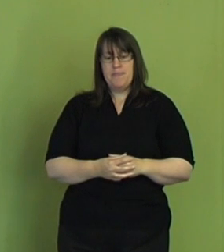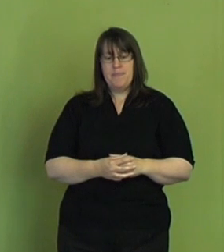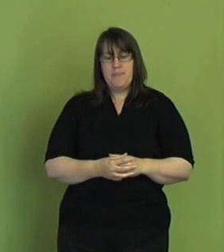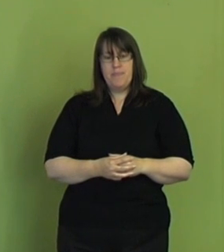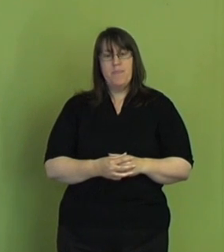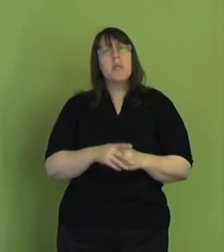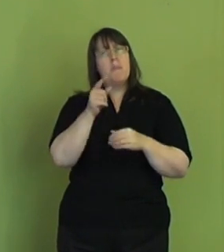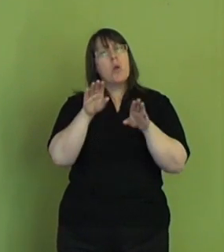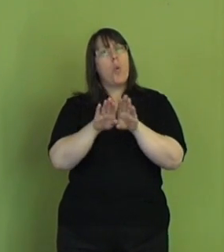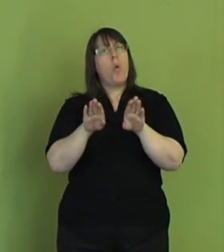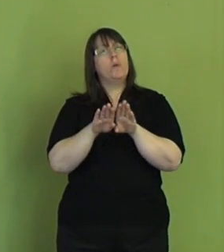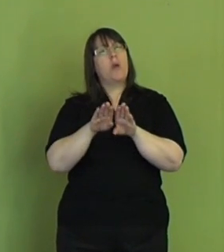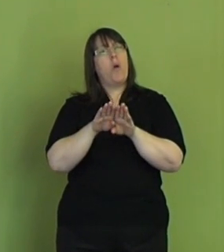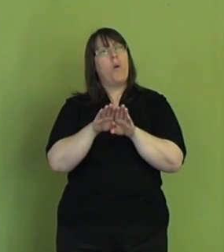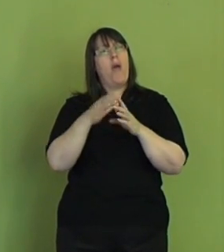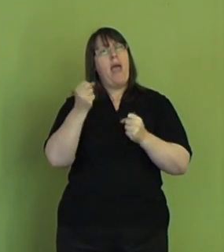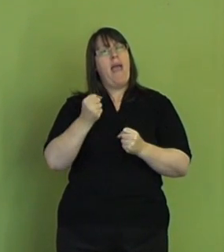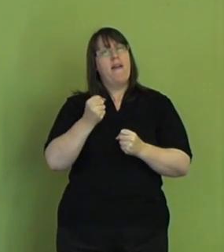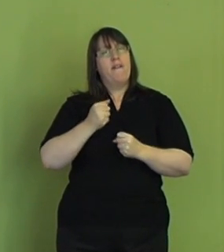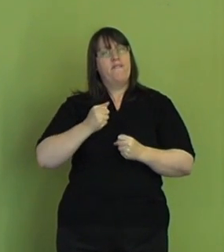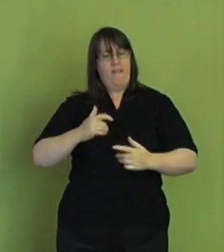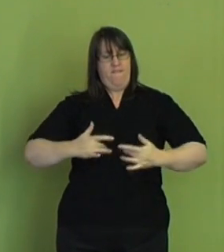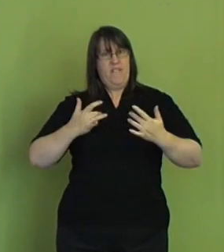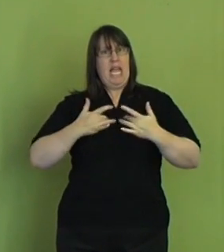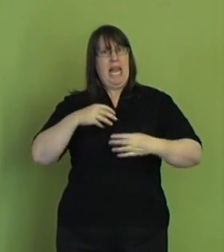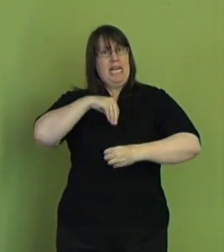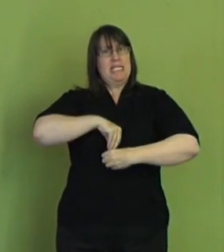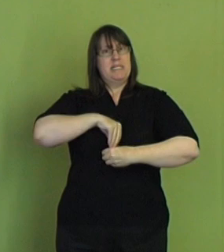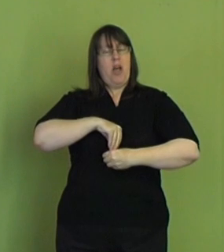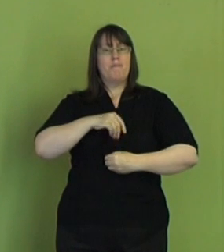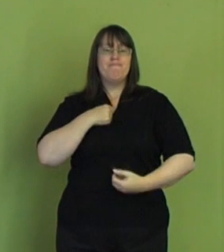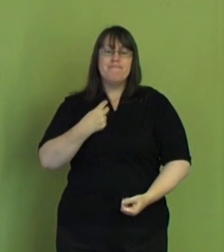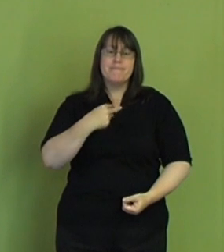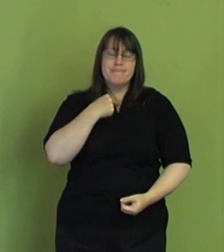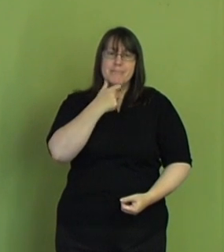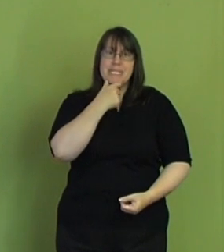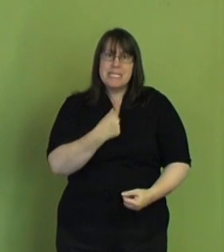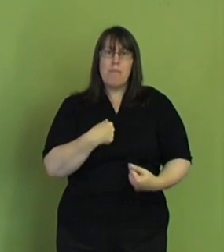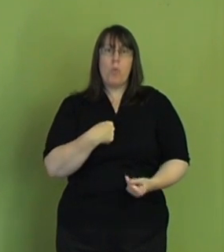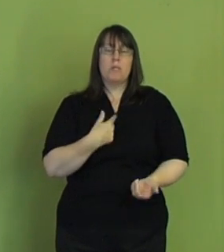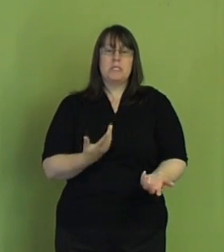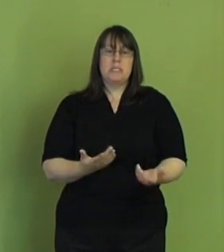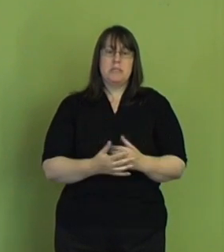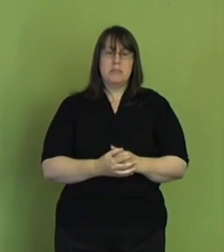They also may be feeling a variety of different feelings around disappointment,